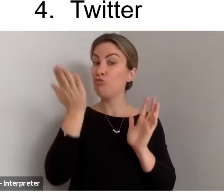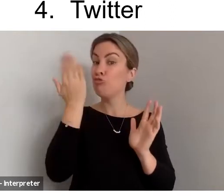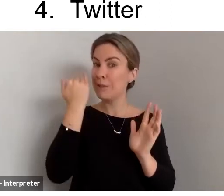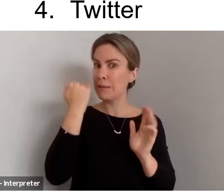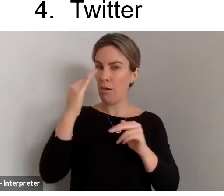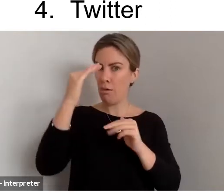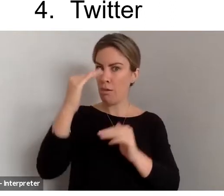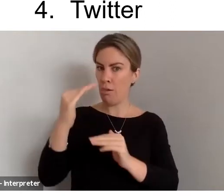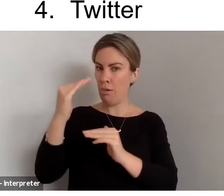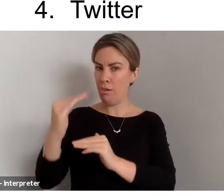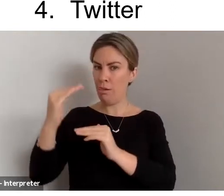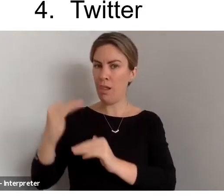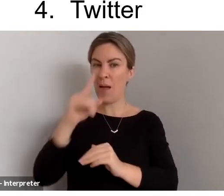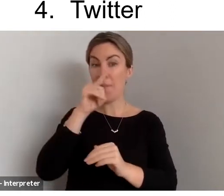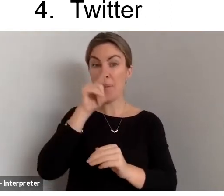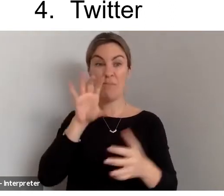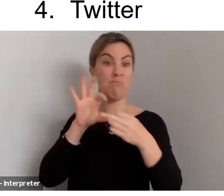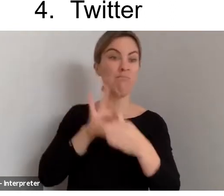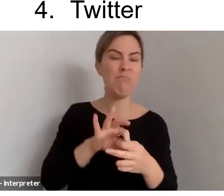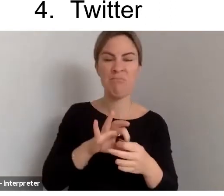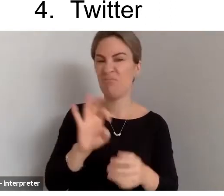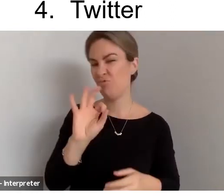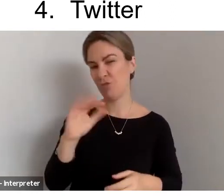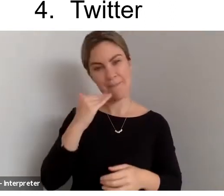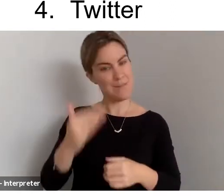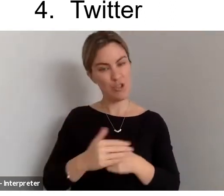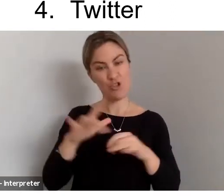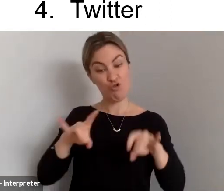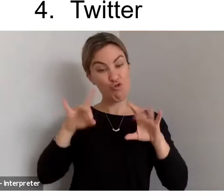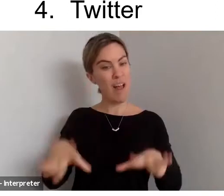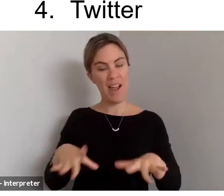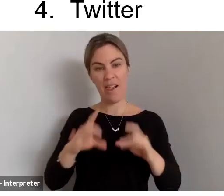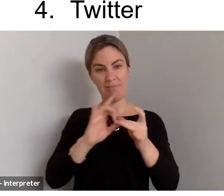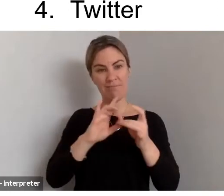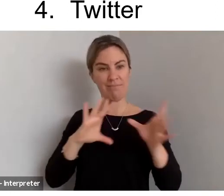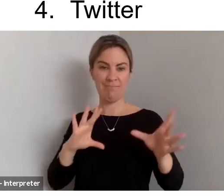Strands aren't really engaging with Twitter.